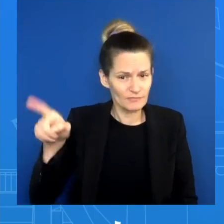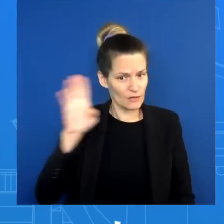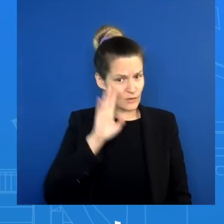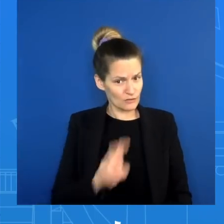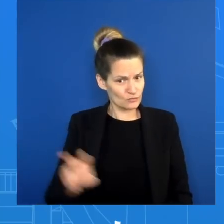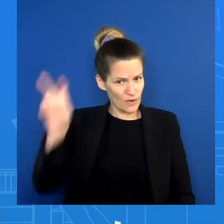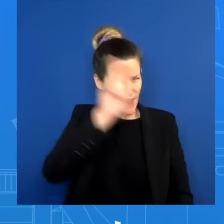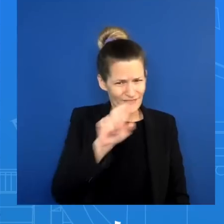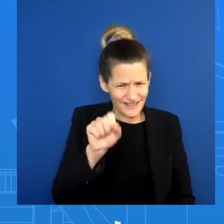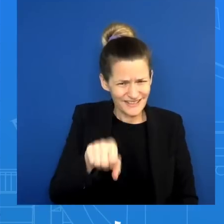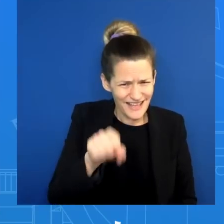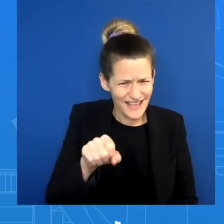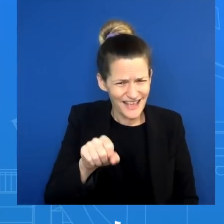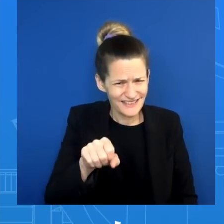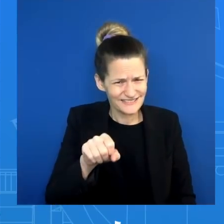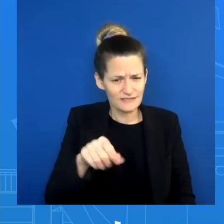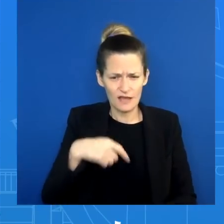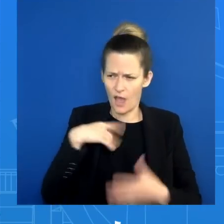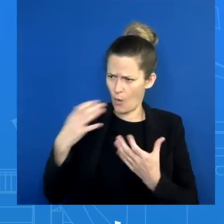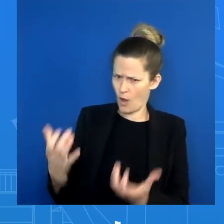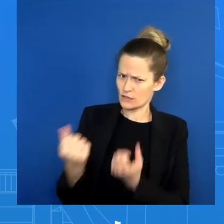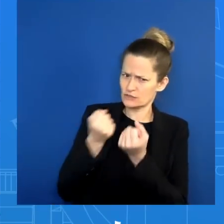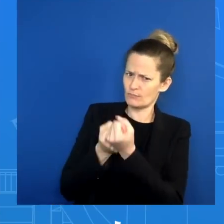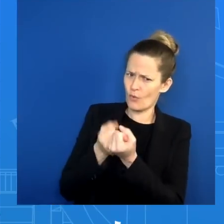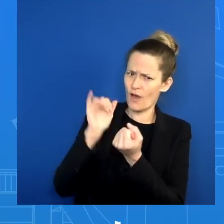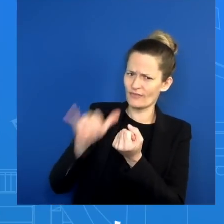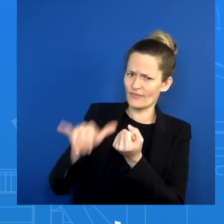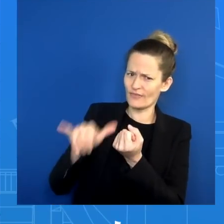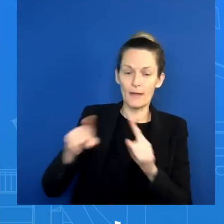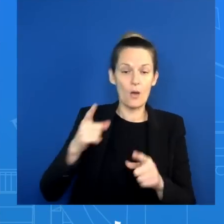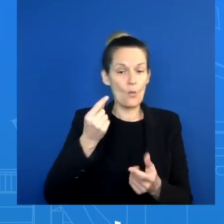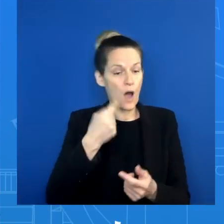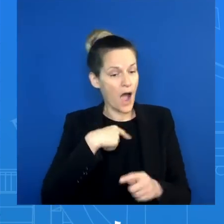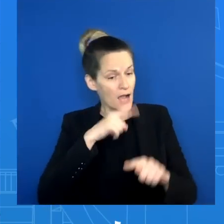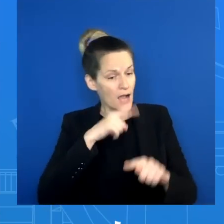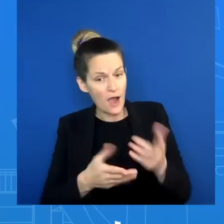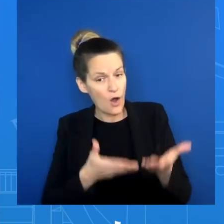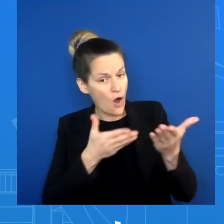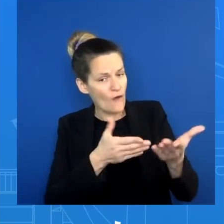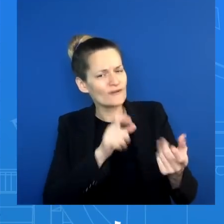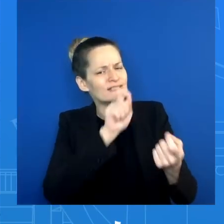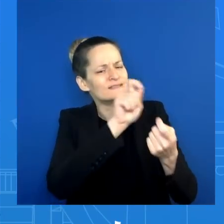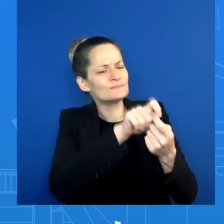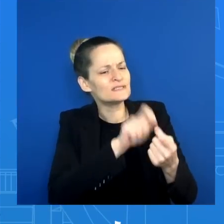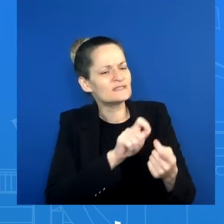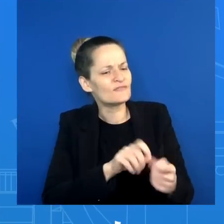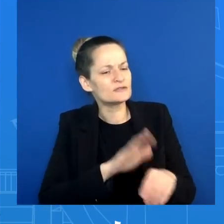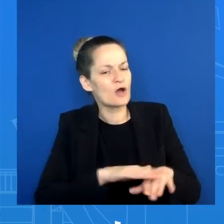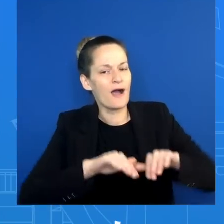I cannot talk specifics about how that's about the campaign. I cannot do that from here. The Press: And to those candidates